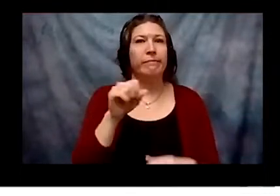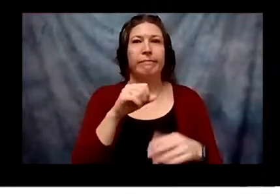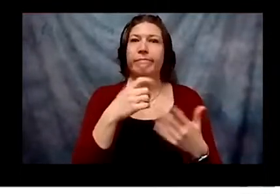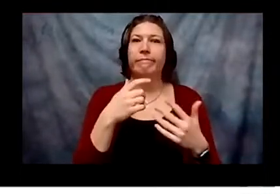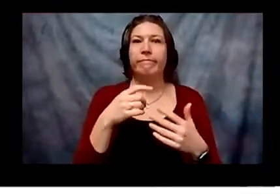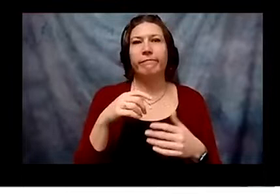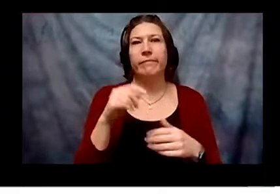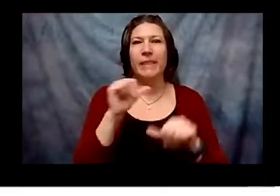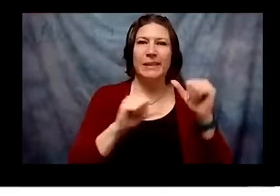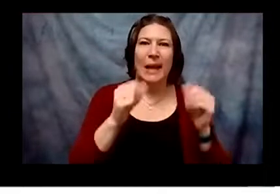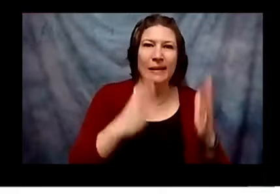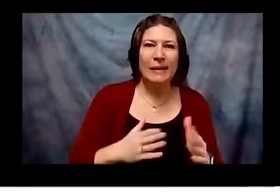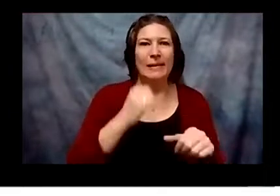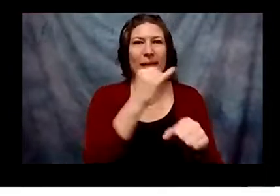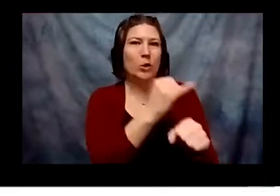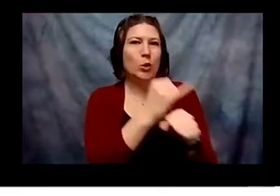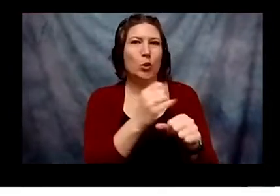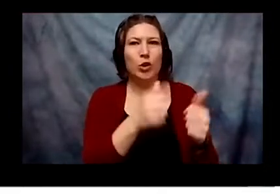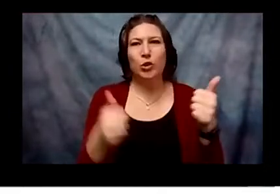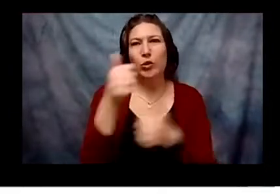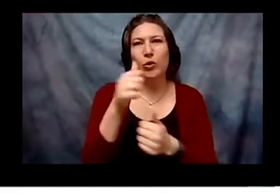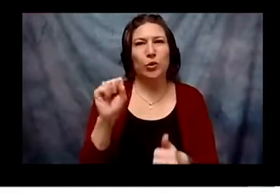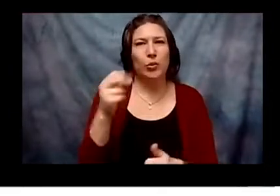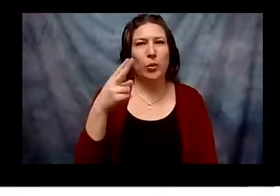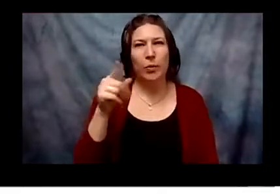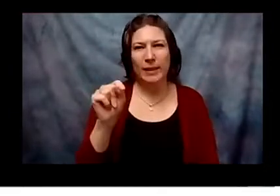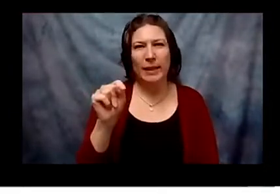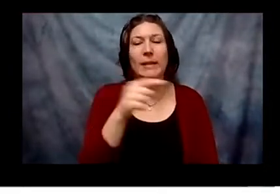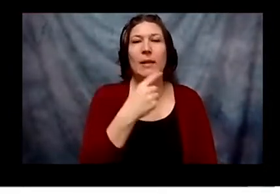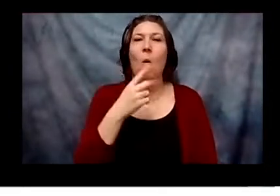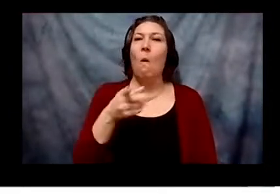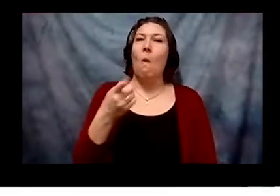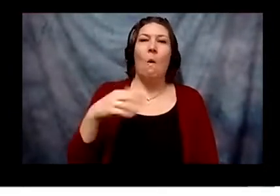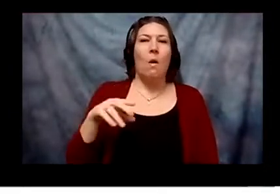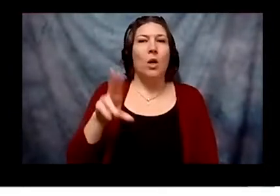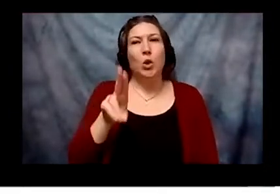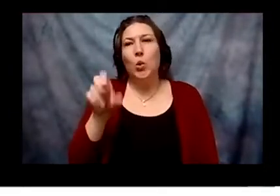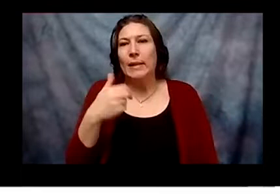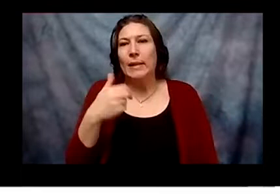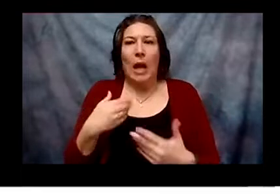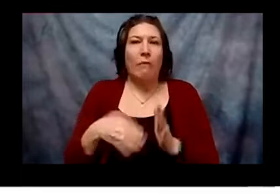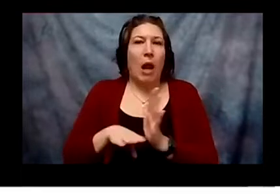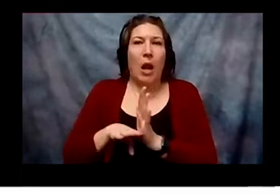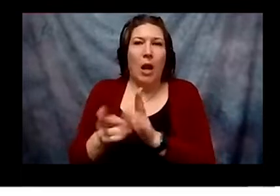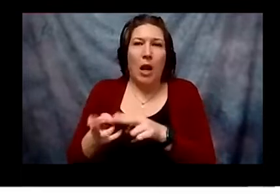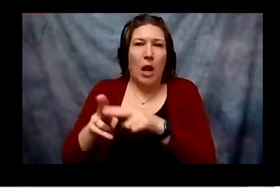that the low test scores showed that the nation had a rising epidemic of feeble mindedness. They pressured